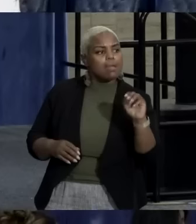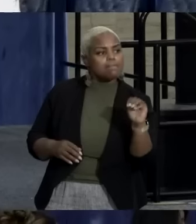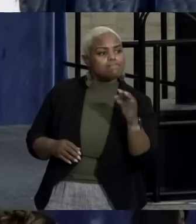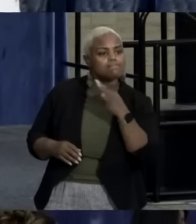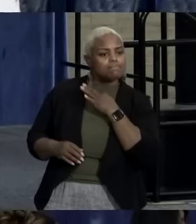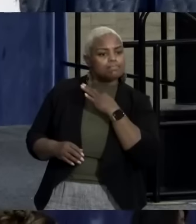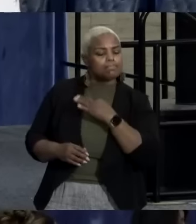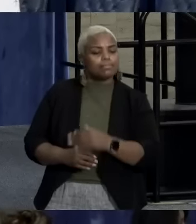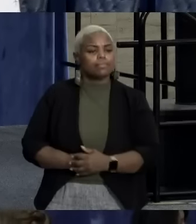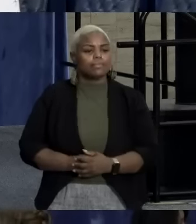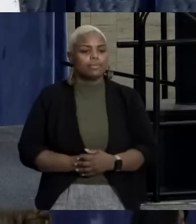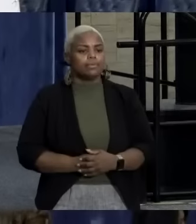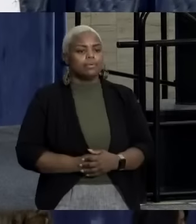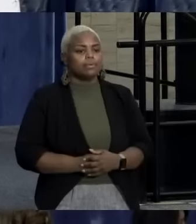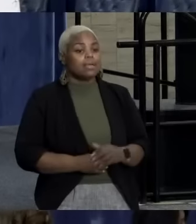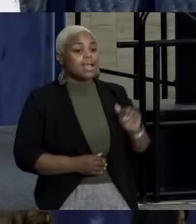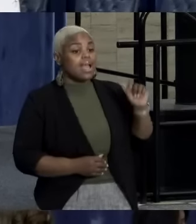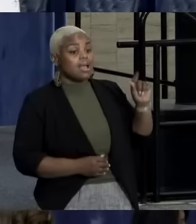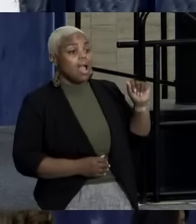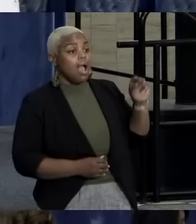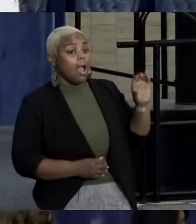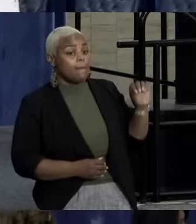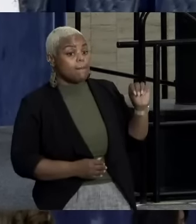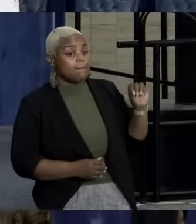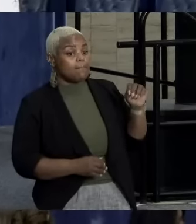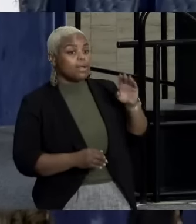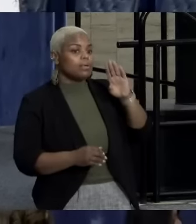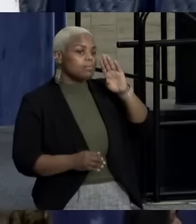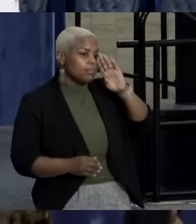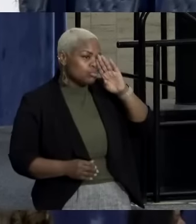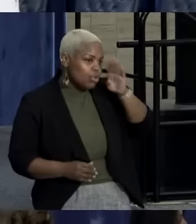Marty Makary: Because adcoms are bureaucratic, long, often conflicted,